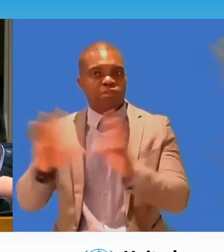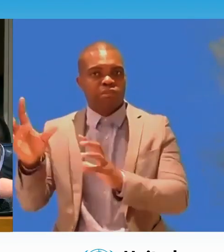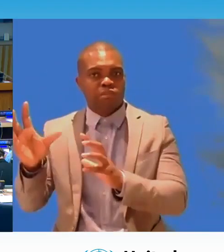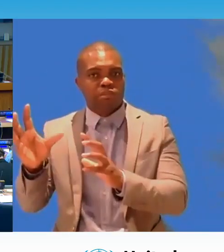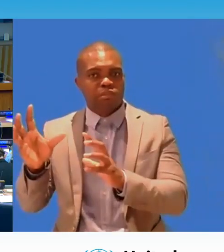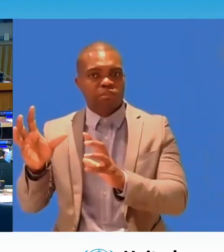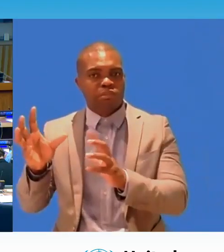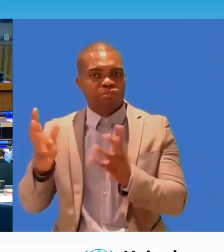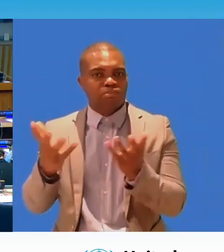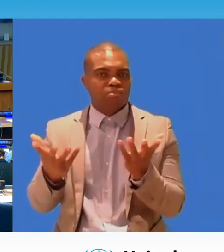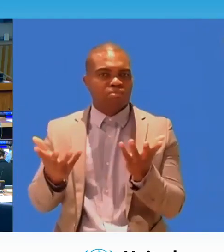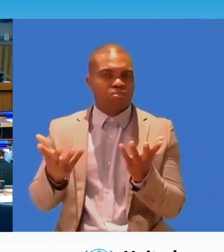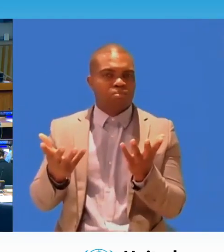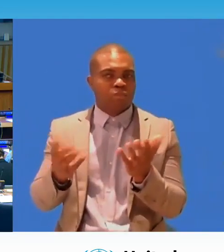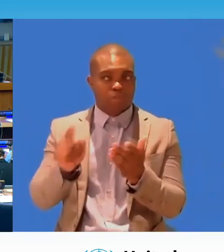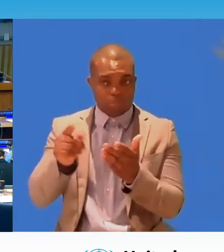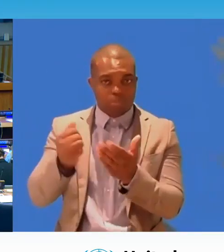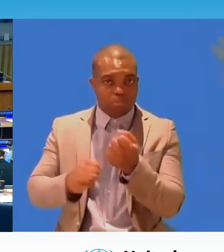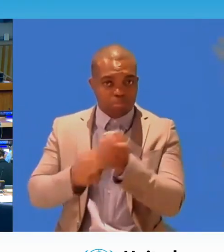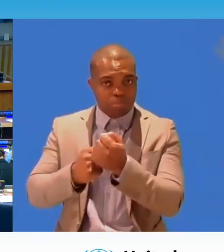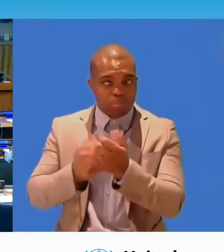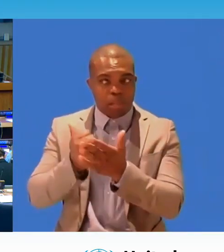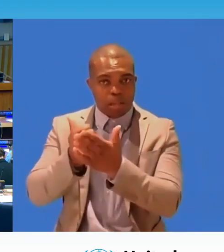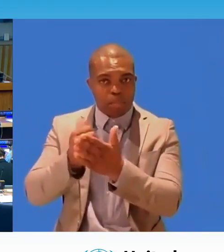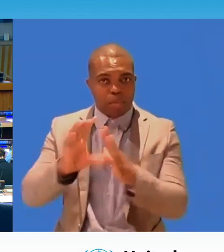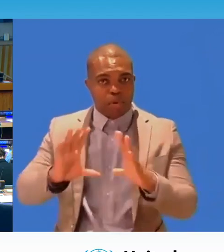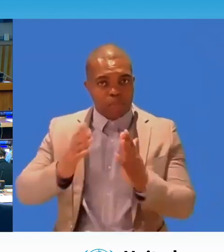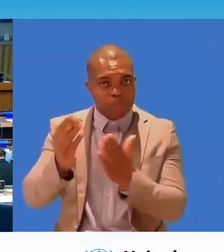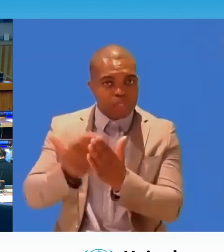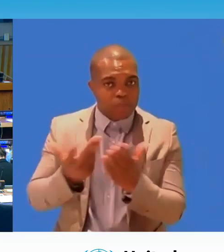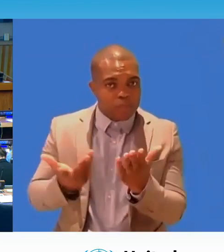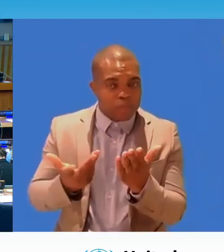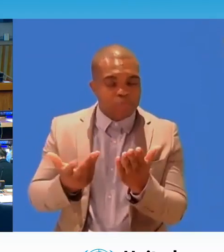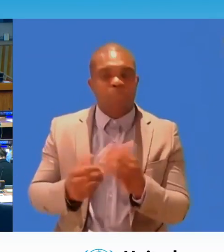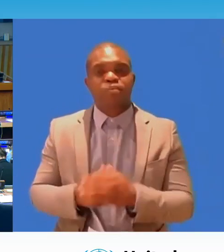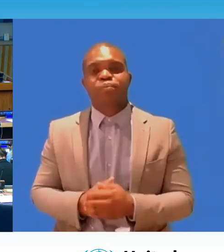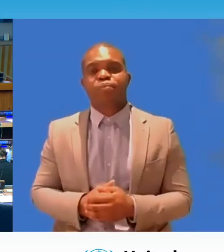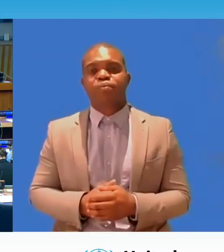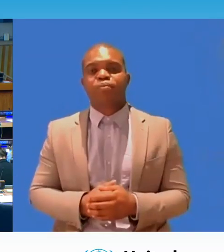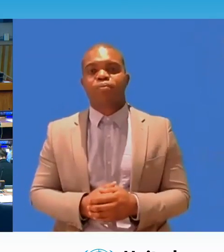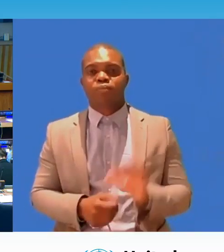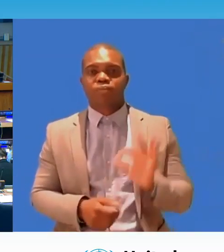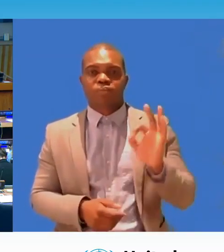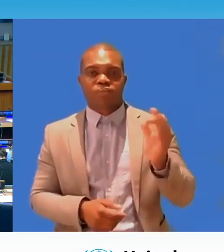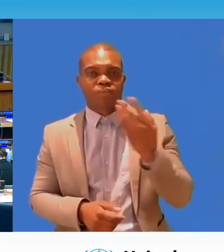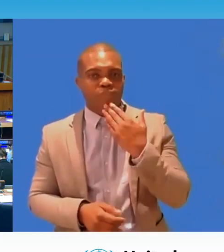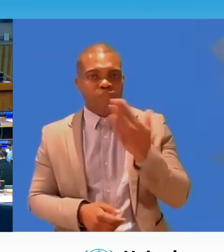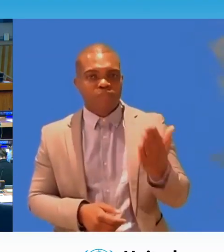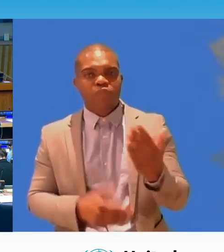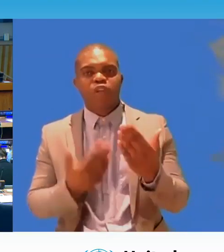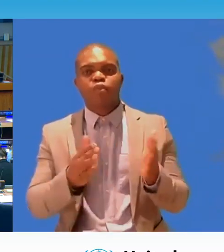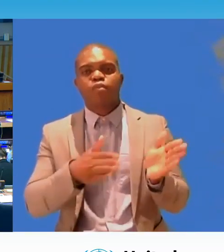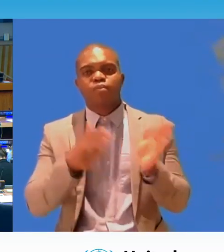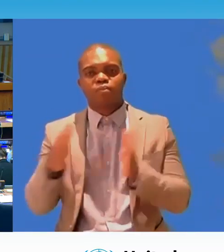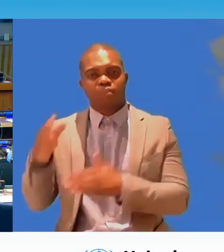floor to the distinguish representative of Mexico